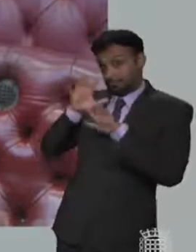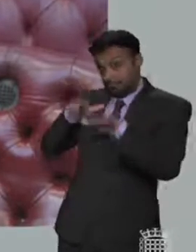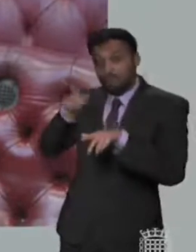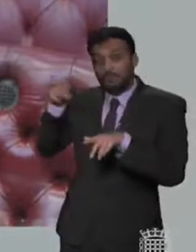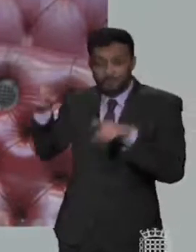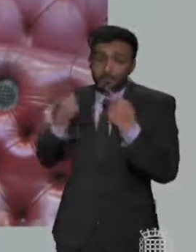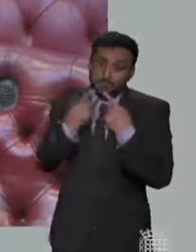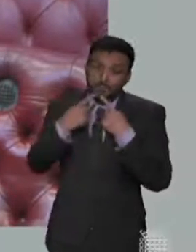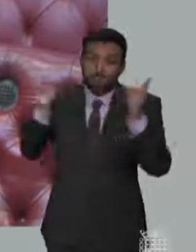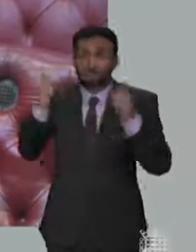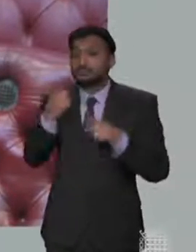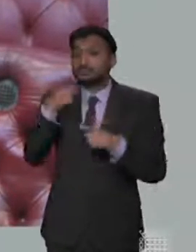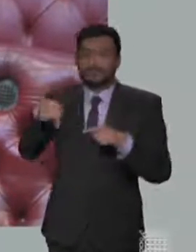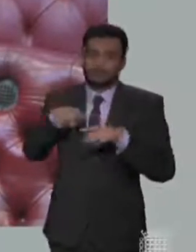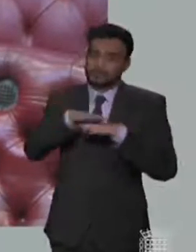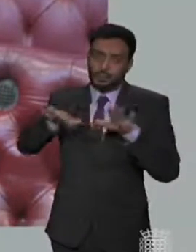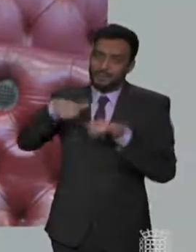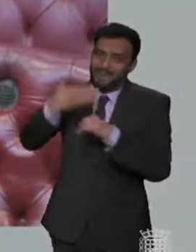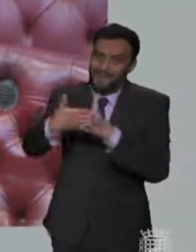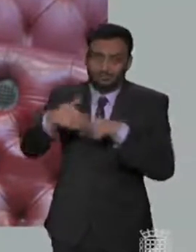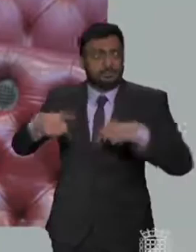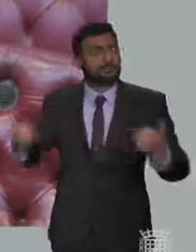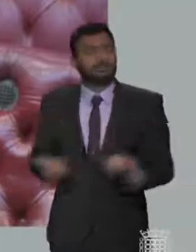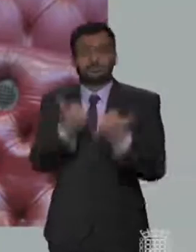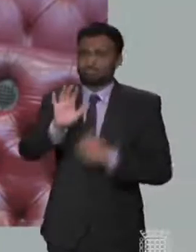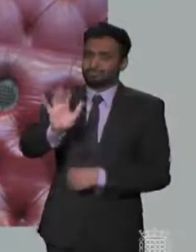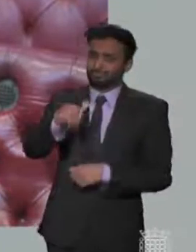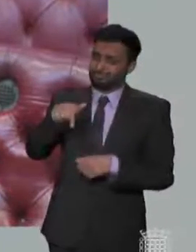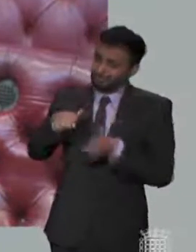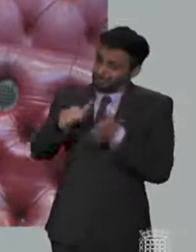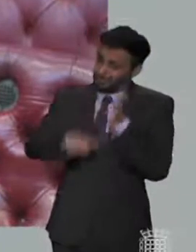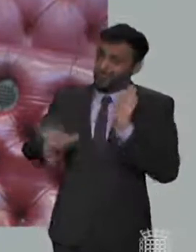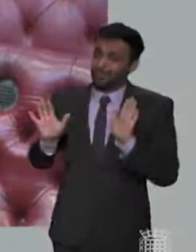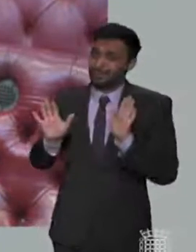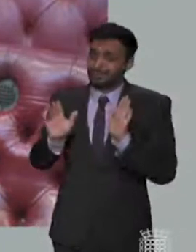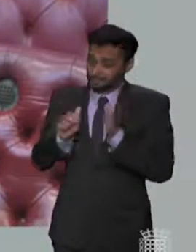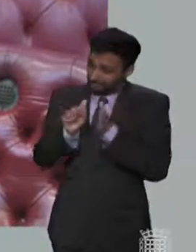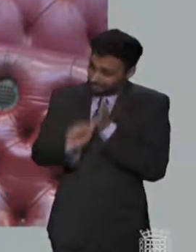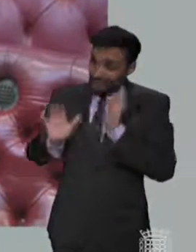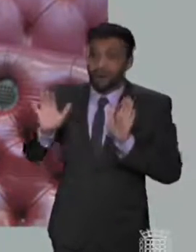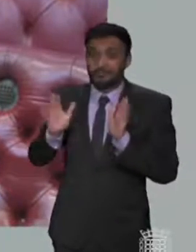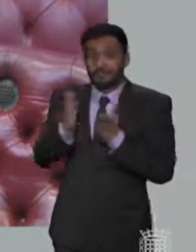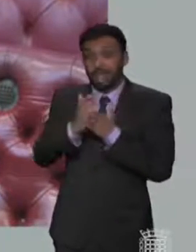it is the start of the road adding that the next campaign is to get bsl in the home and bsl